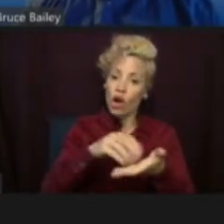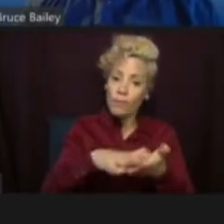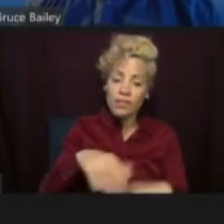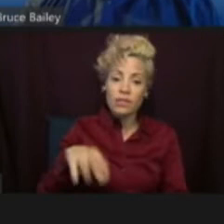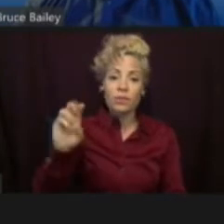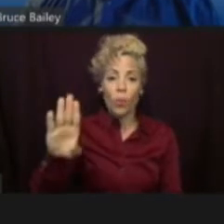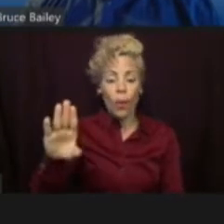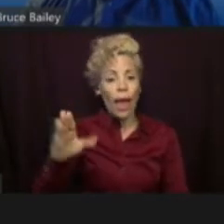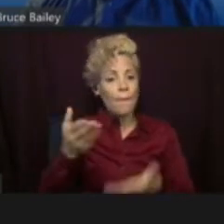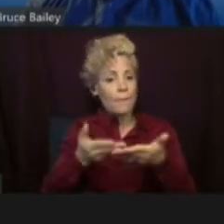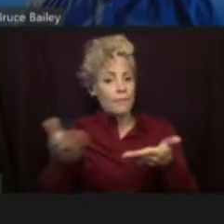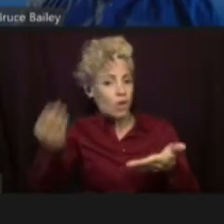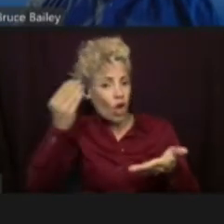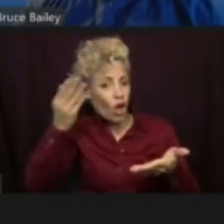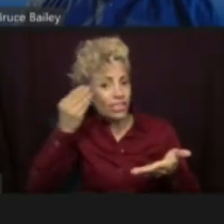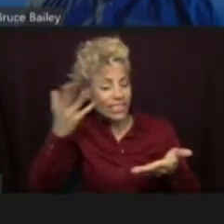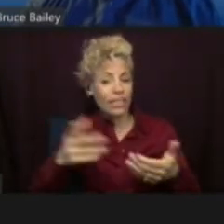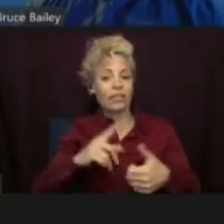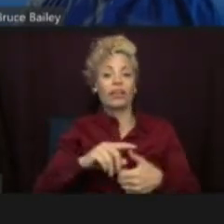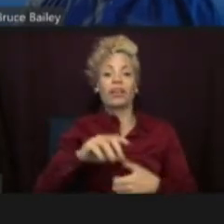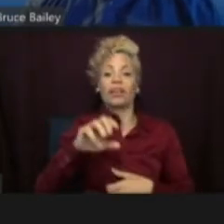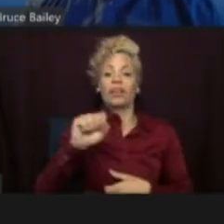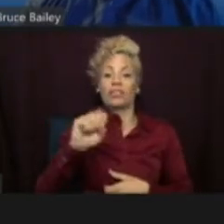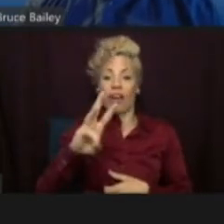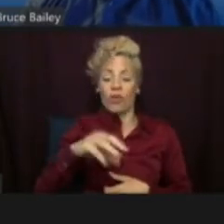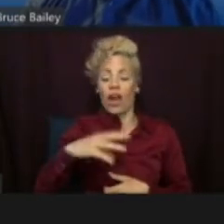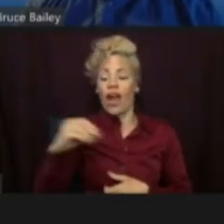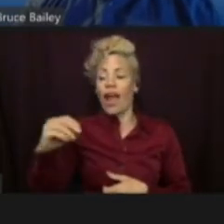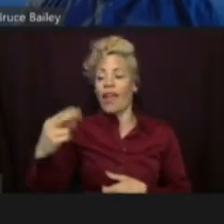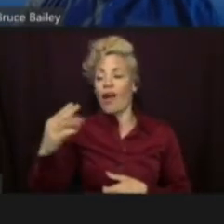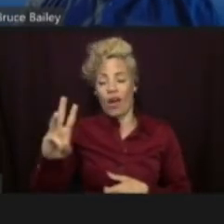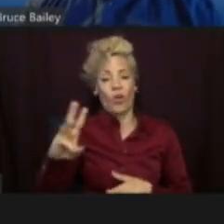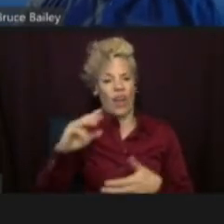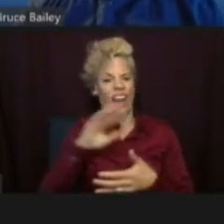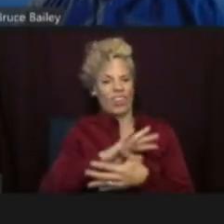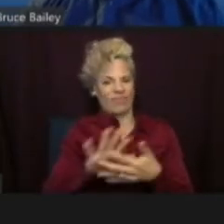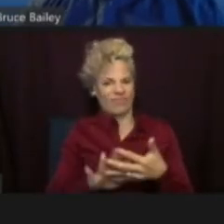software and hardware, and Section 508 incorporates